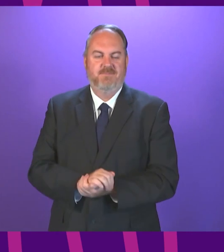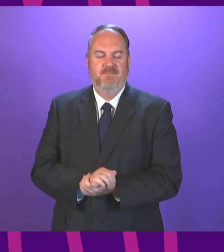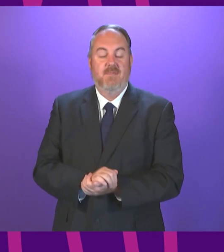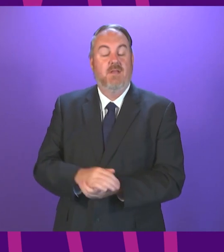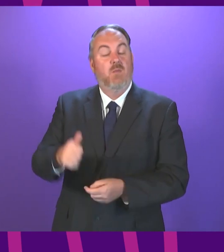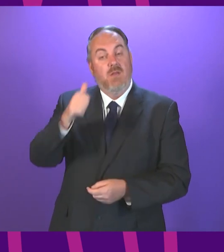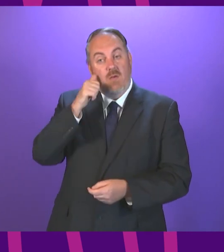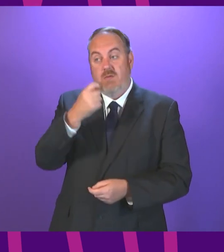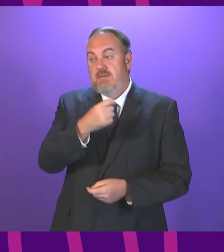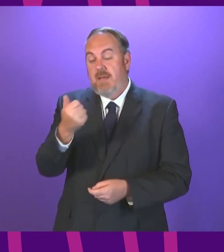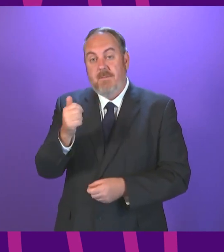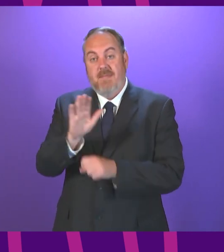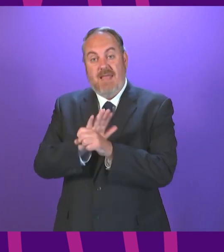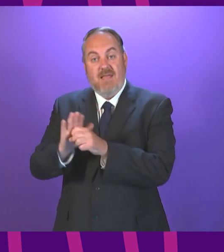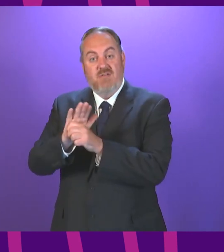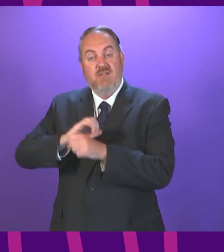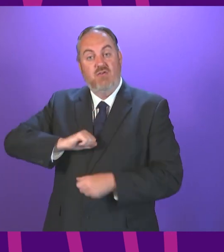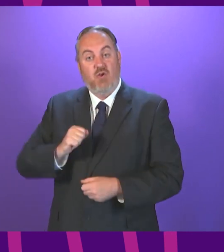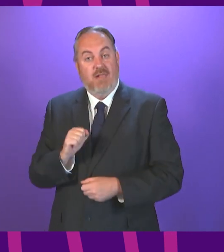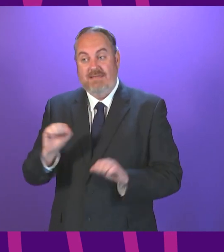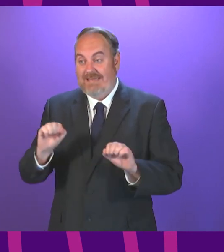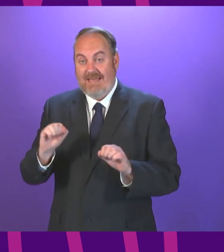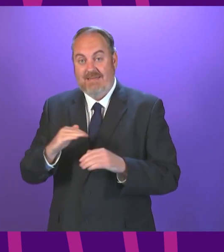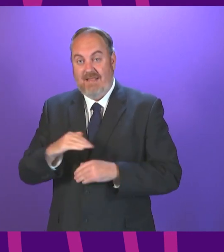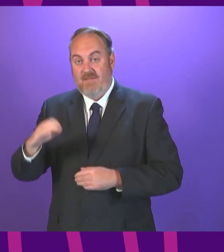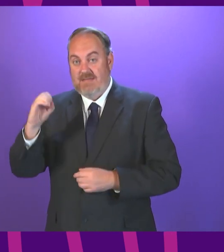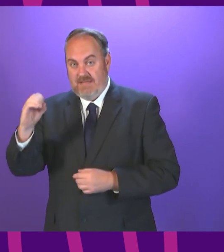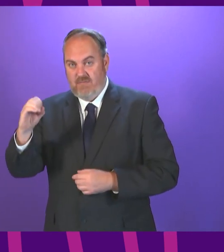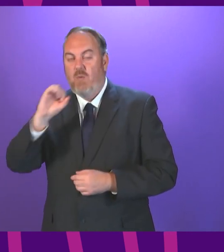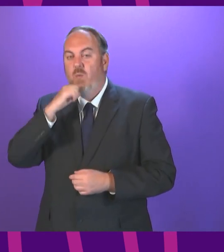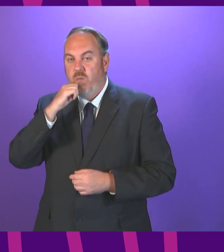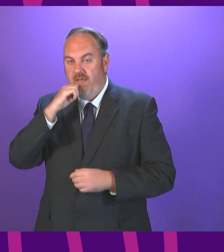currently there will move to level 0. However, that move will be made with certain